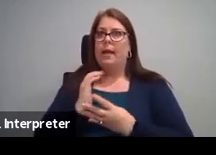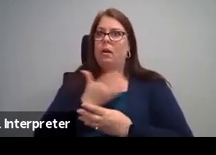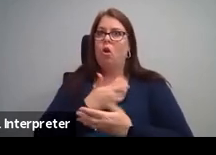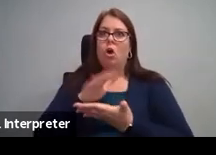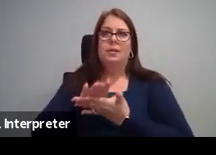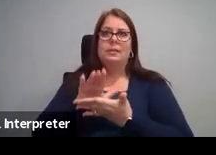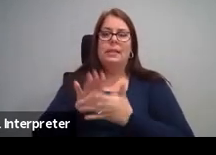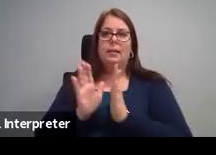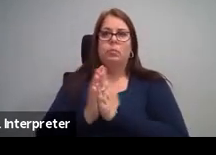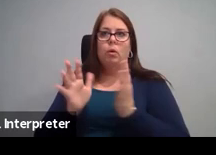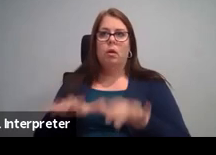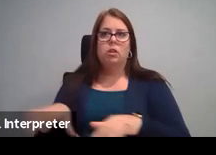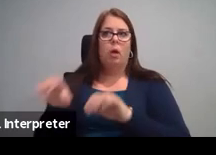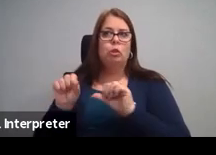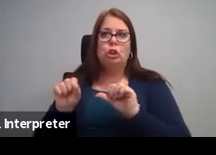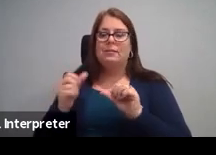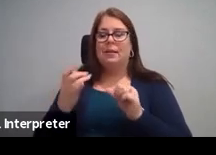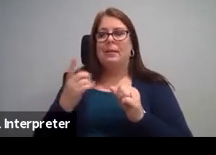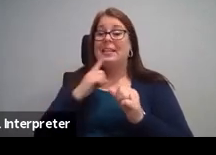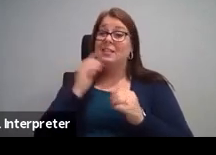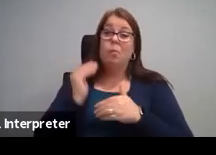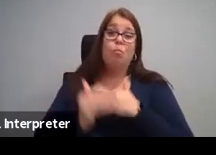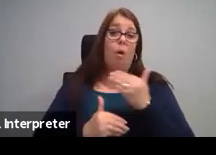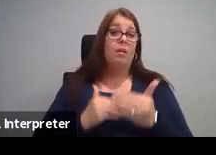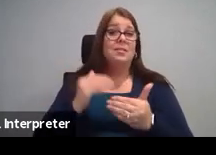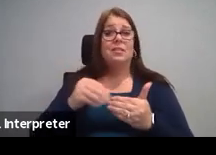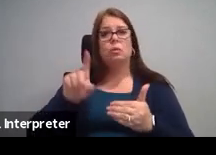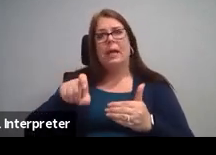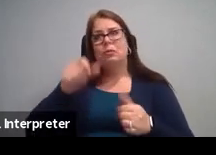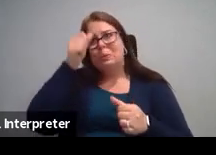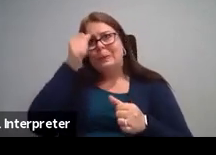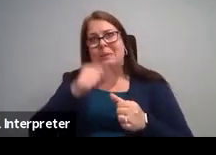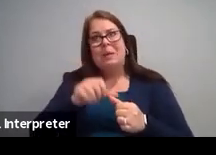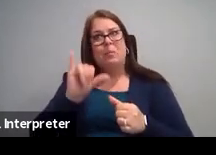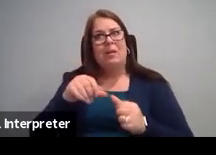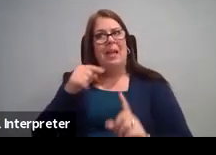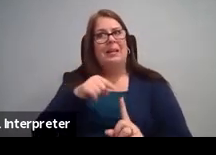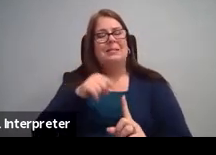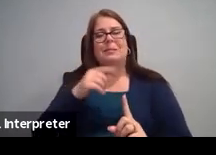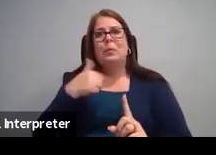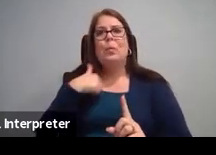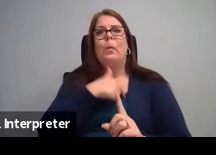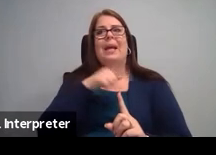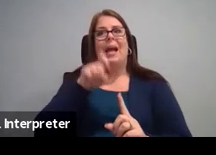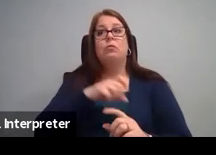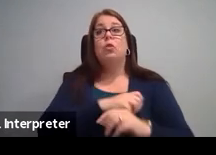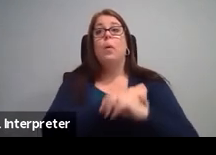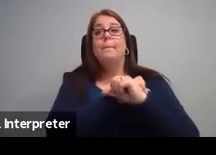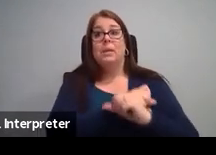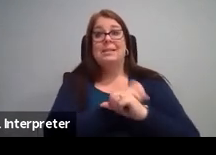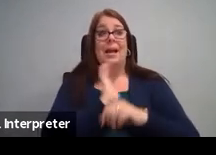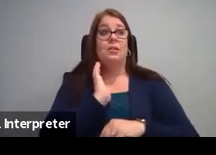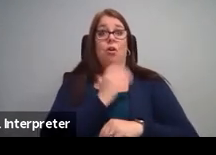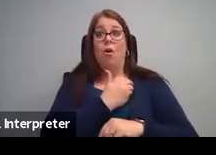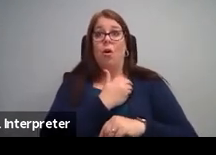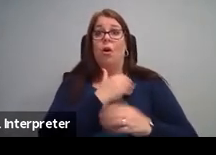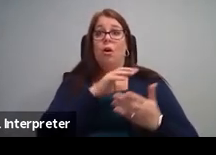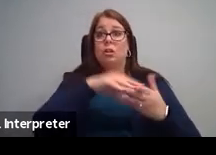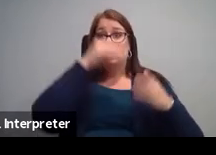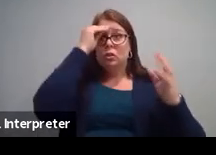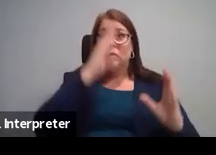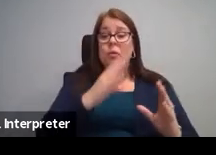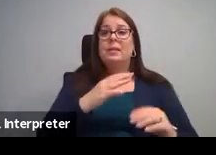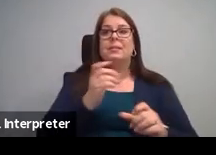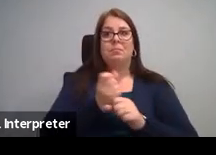Laurie Arnold: Like a whole process and and we just need to all be mindful of that. I just want to keep going back to it that we have to protect our students. We have to make sure that the content is appropriate and we have an obligation as